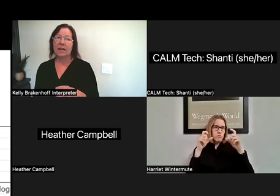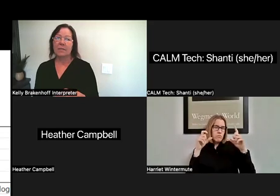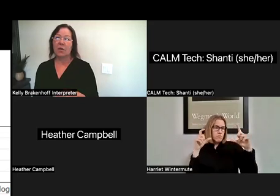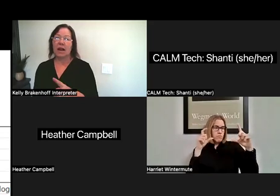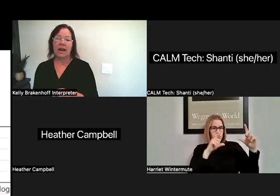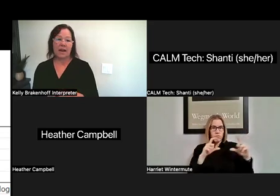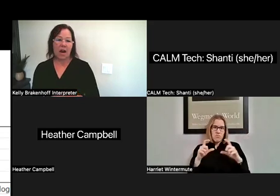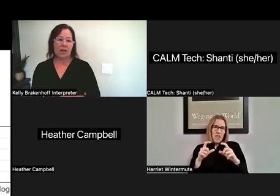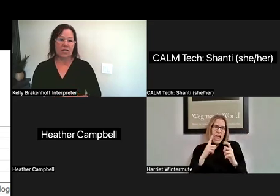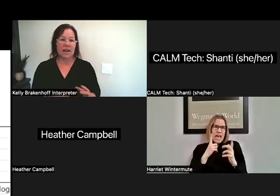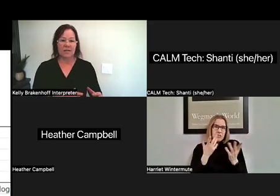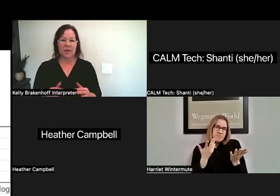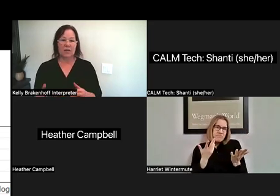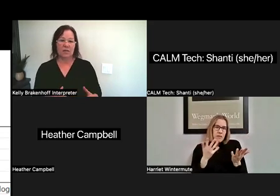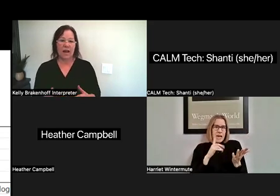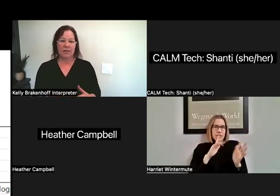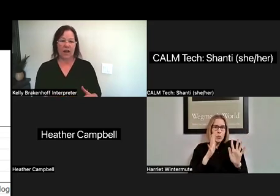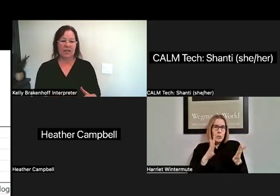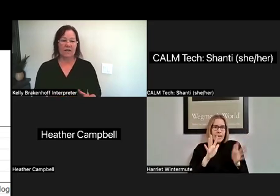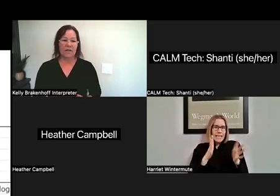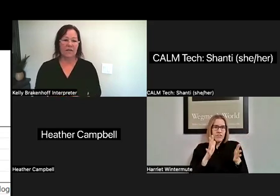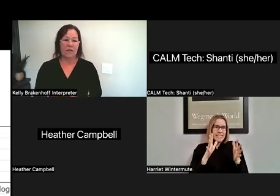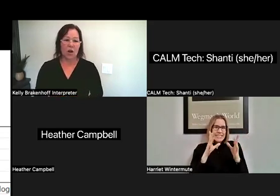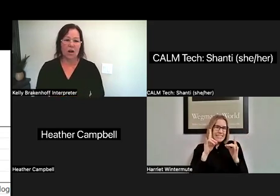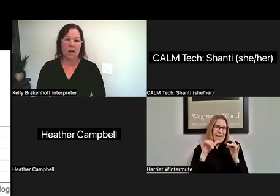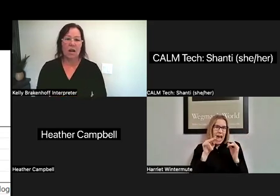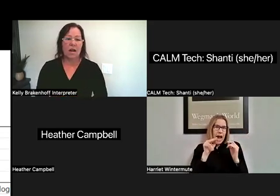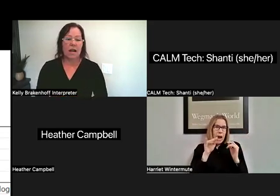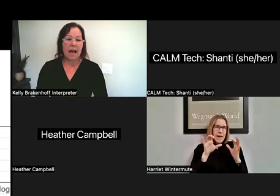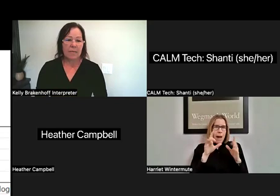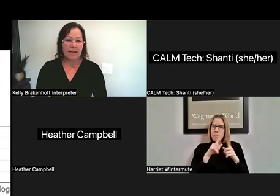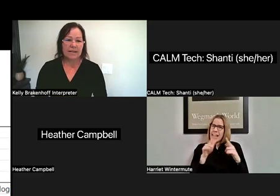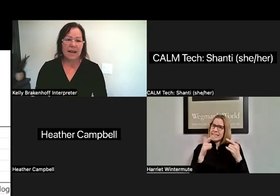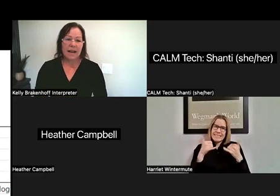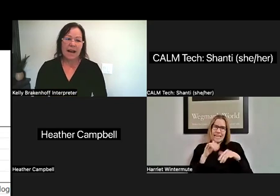important and not urgent and so you would do that for each of the four elements.